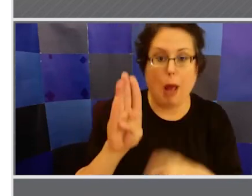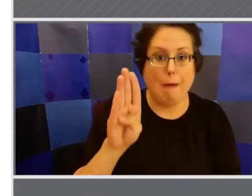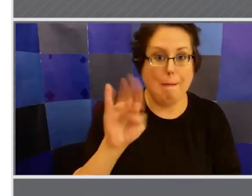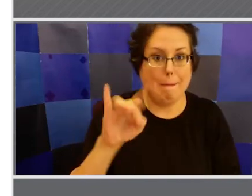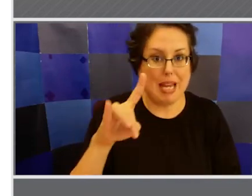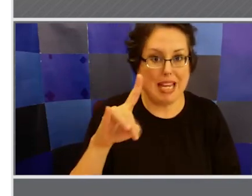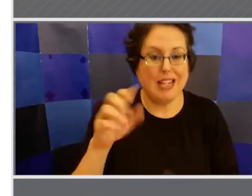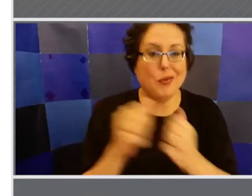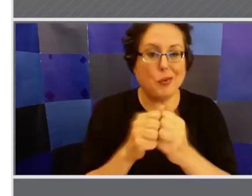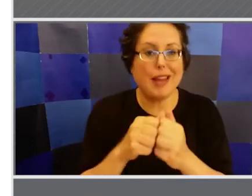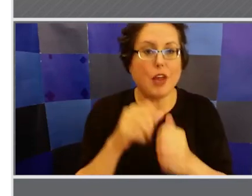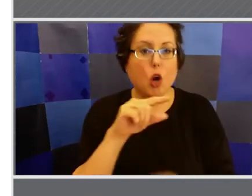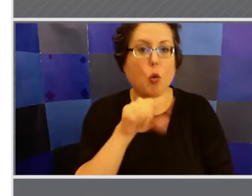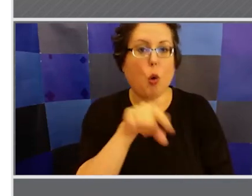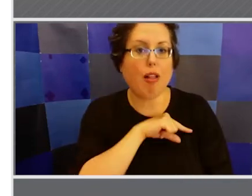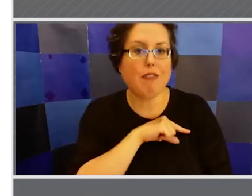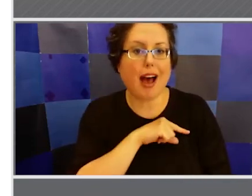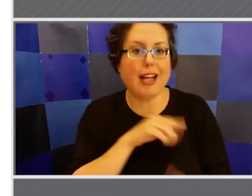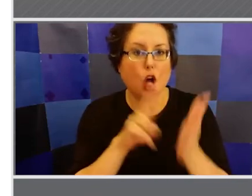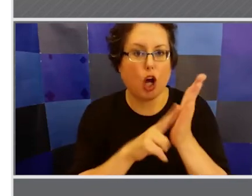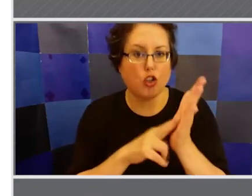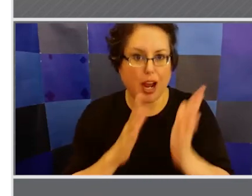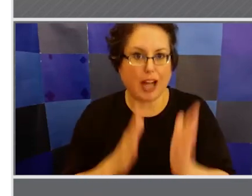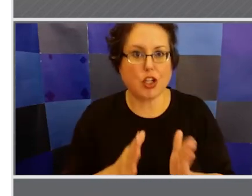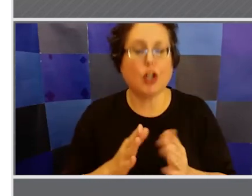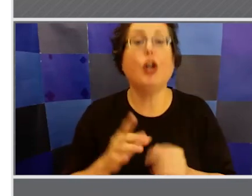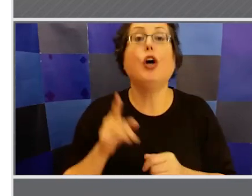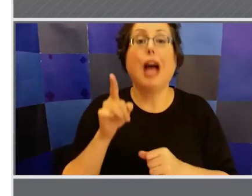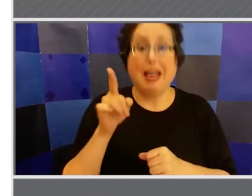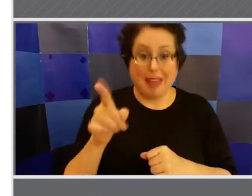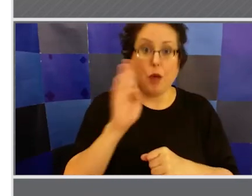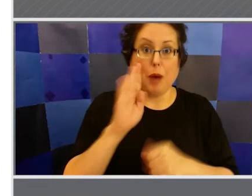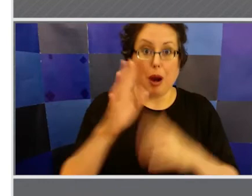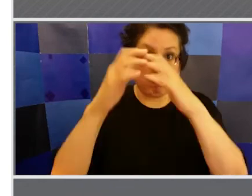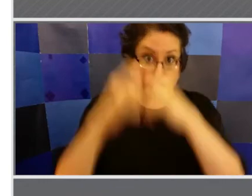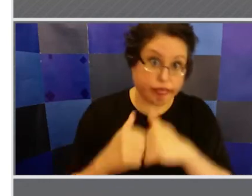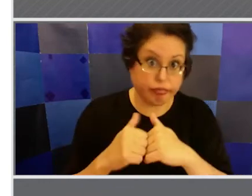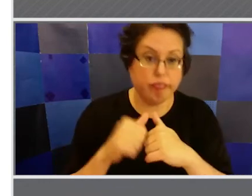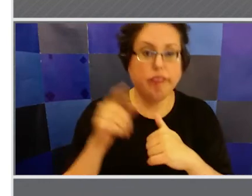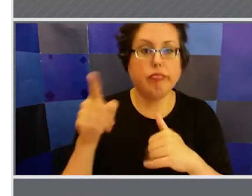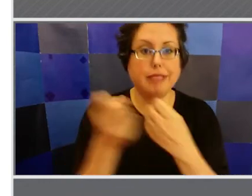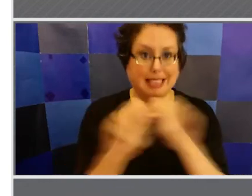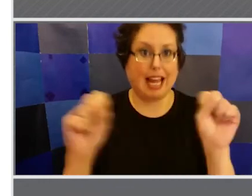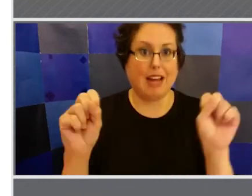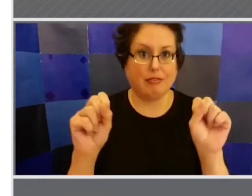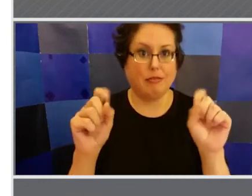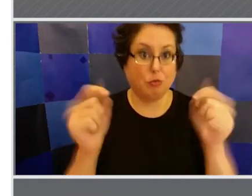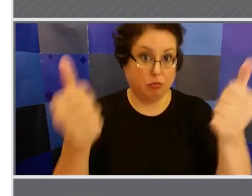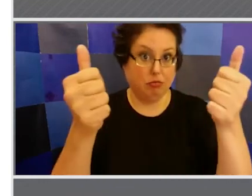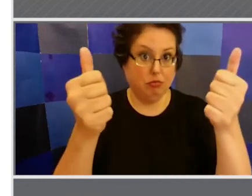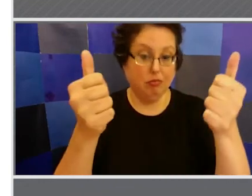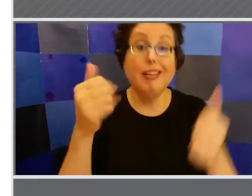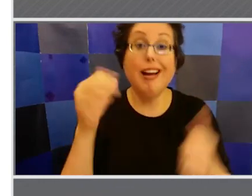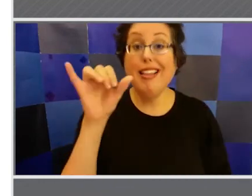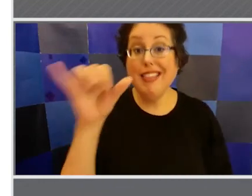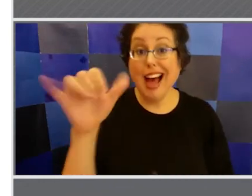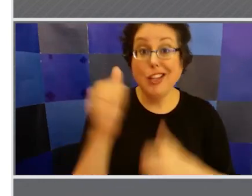contractor to demolish the structure and make the area safe. We treat that structure as if it is hot.